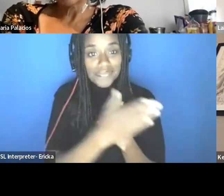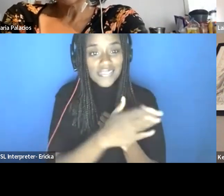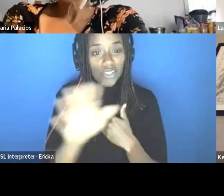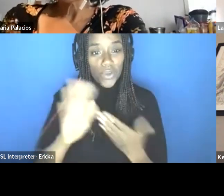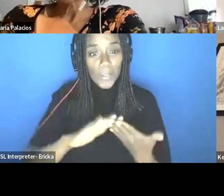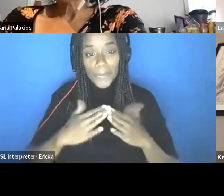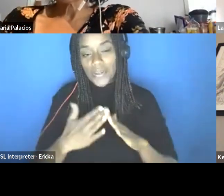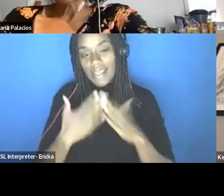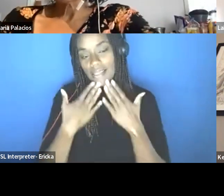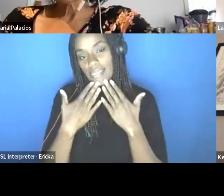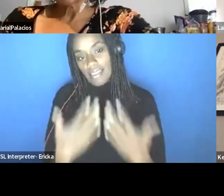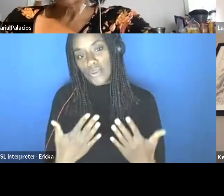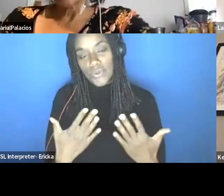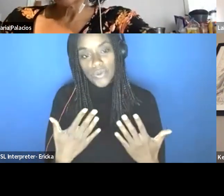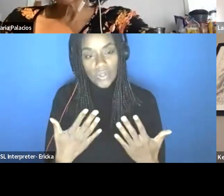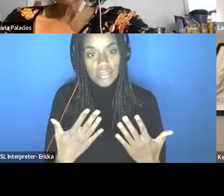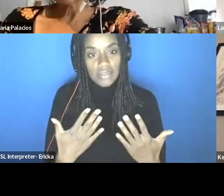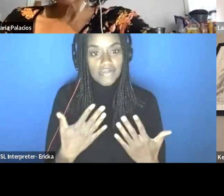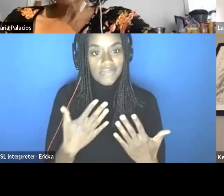I just -- it's ban really fun summer for me to try to reach out and then get time to spend with each of y'all and learn more about you and learn more about your communities.